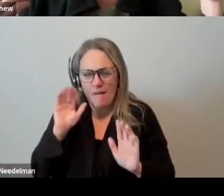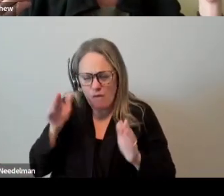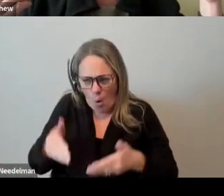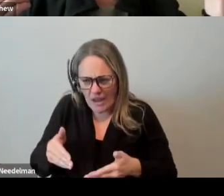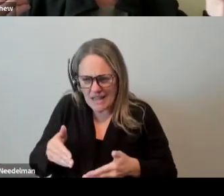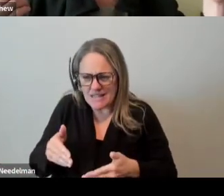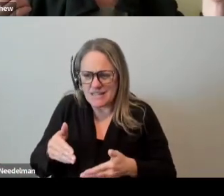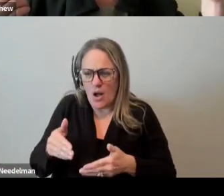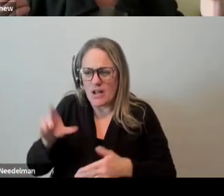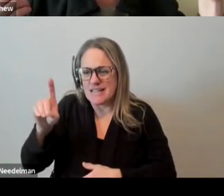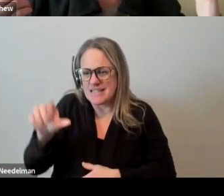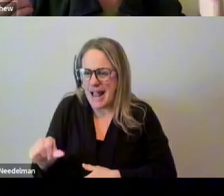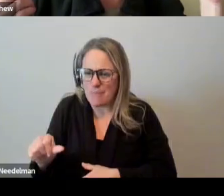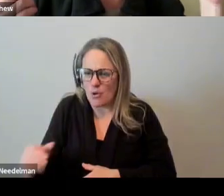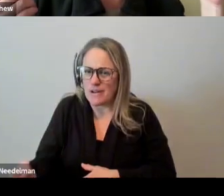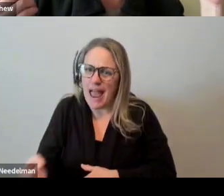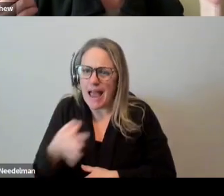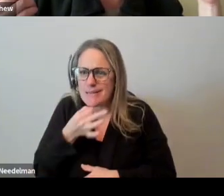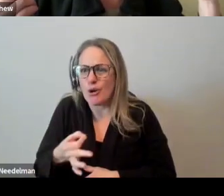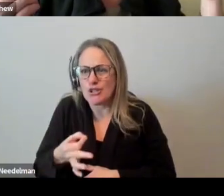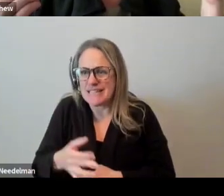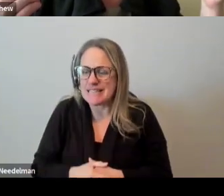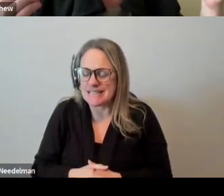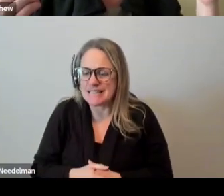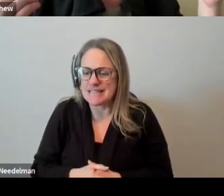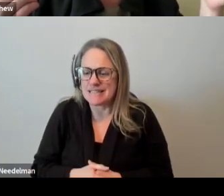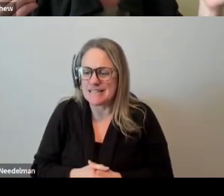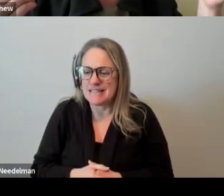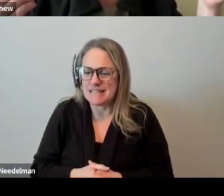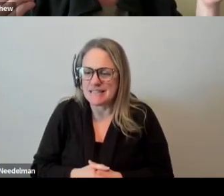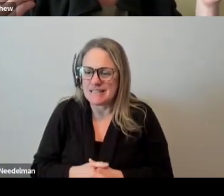this sort of thing that would give disabled people like justice in this system.